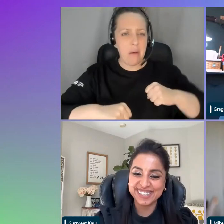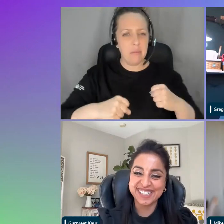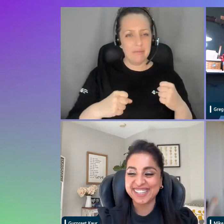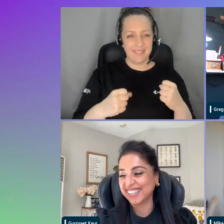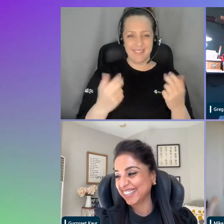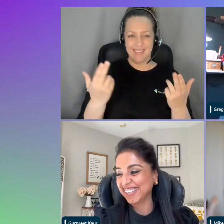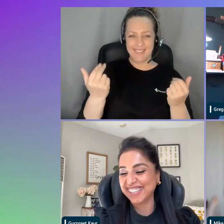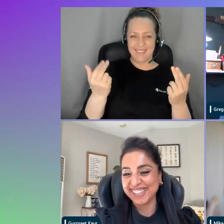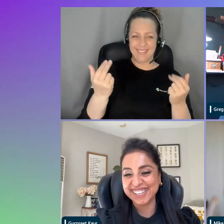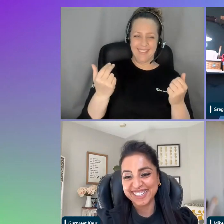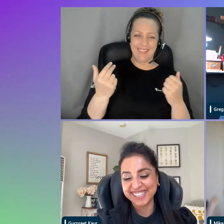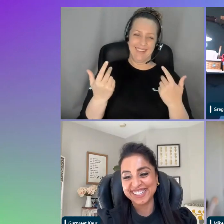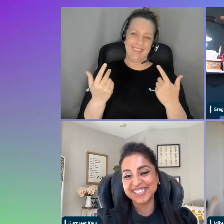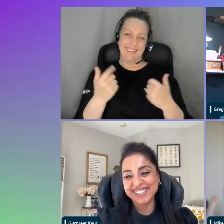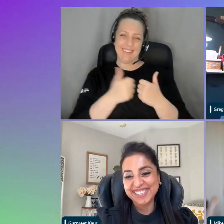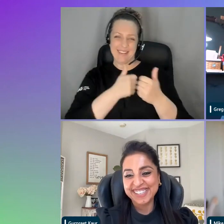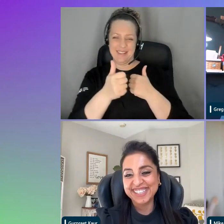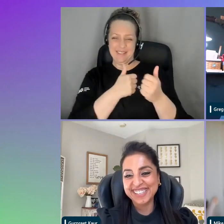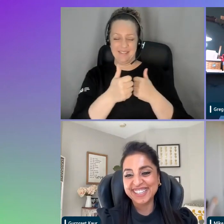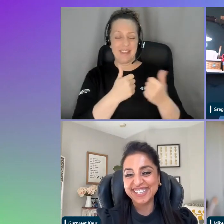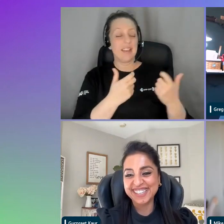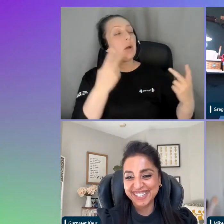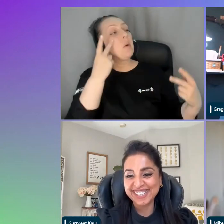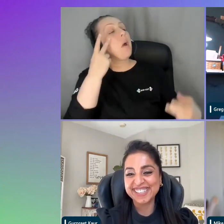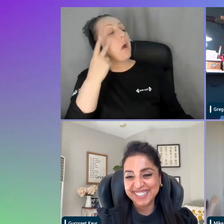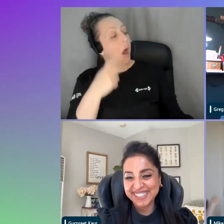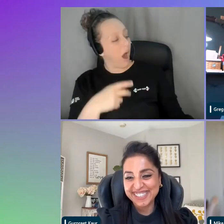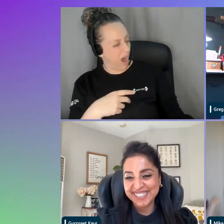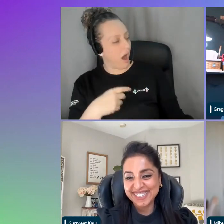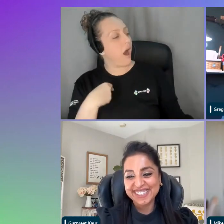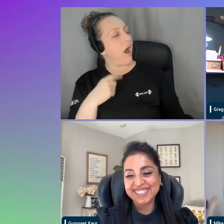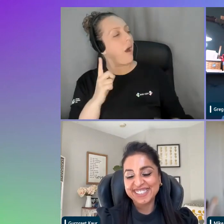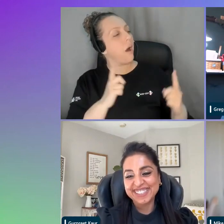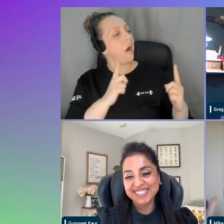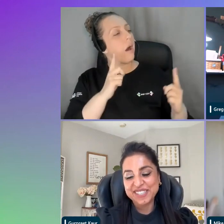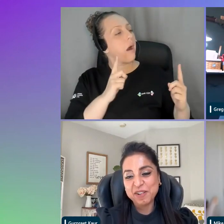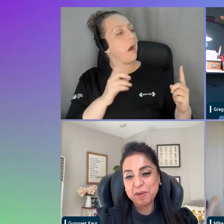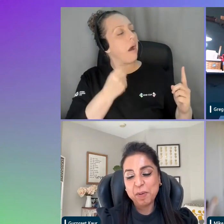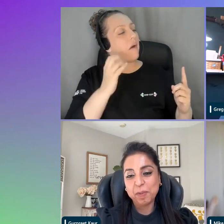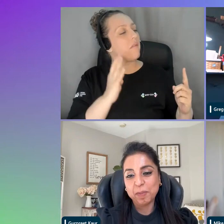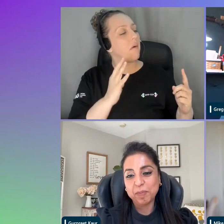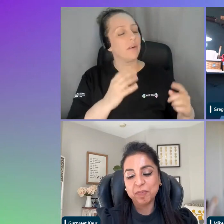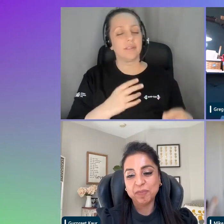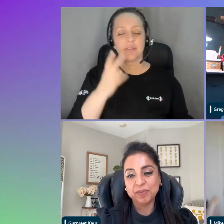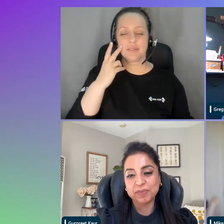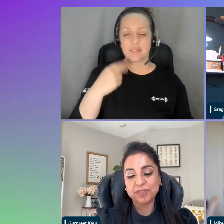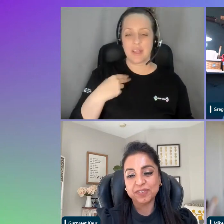great. Good to have you here. Um, and we'll see how that turns out. The number four one. Uh I am Mike Shimonek, uh, older,